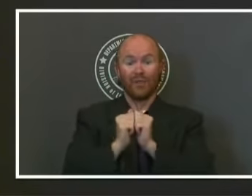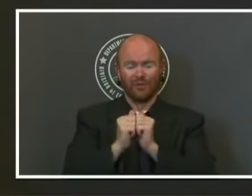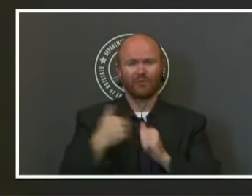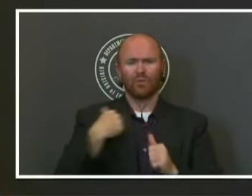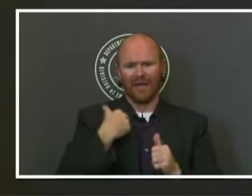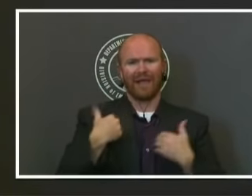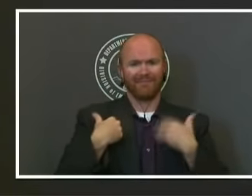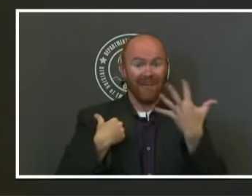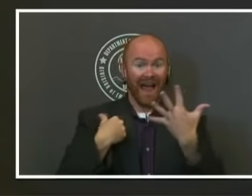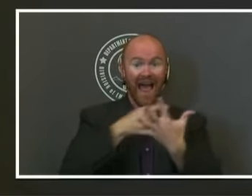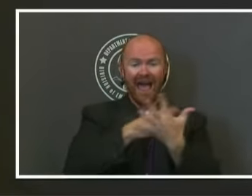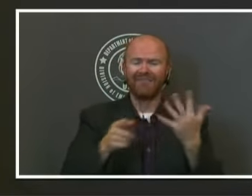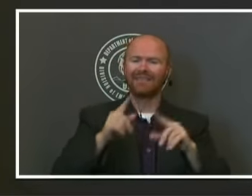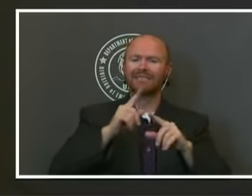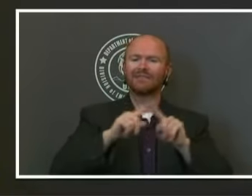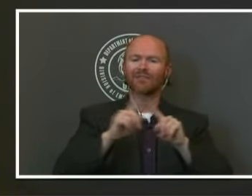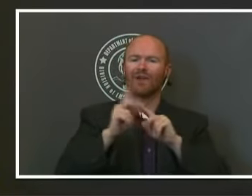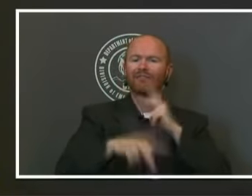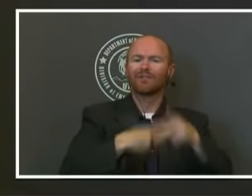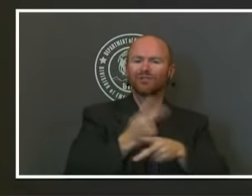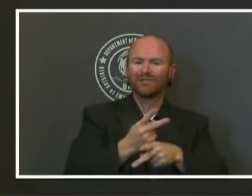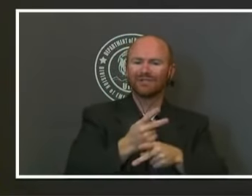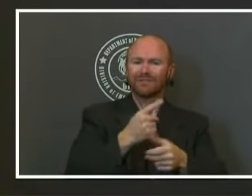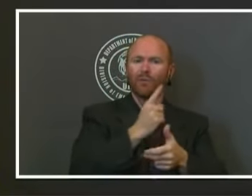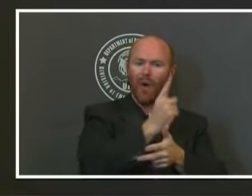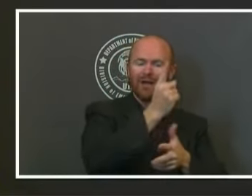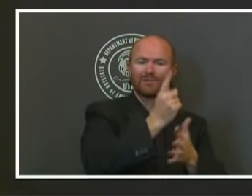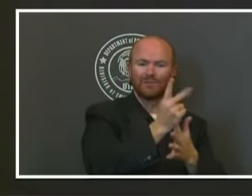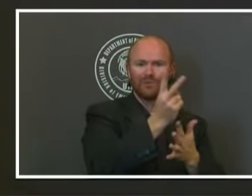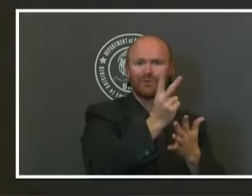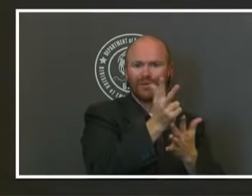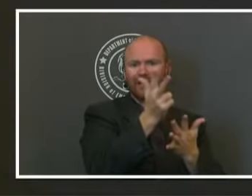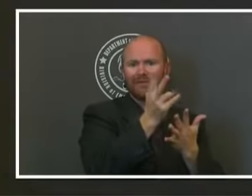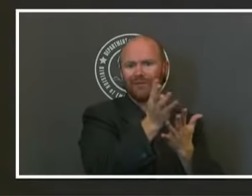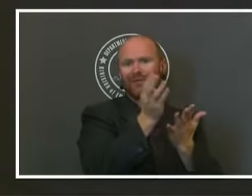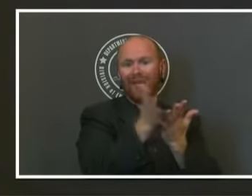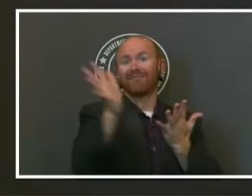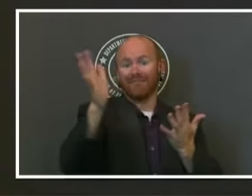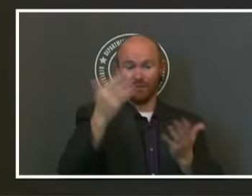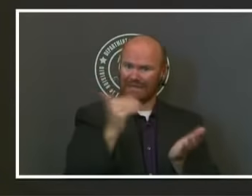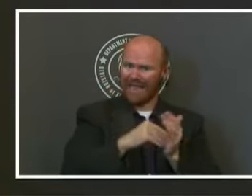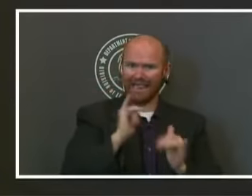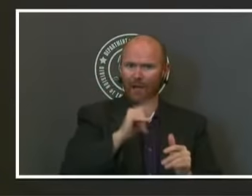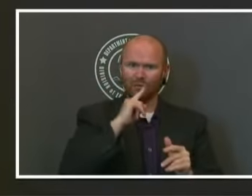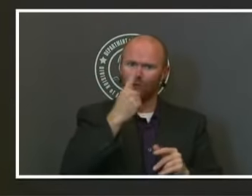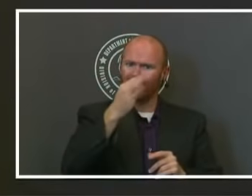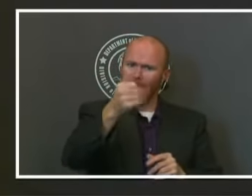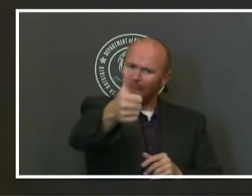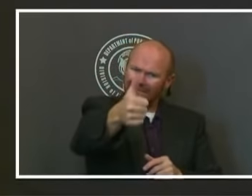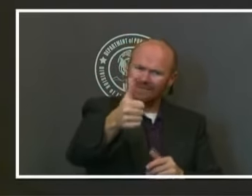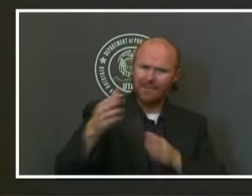of that probably the most comprehensive plan in the beginning of any state in